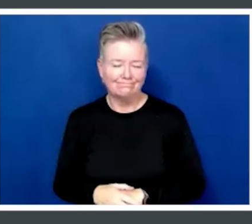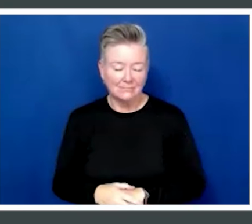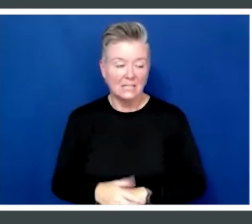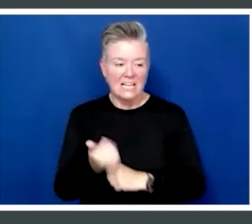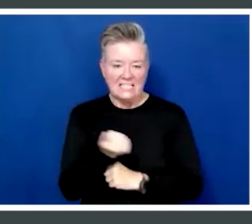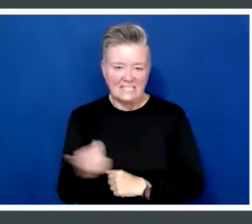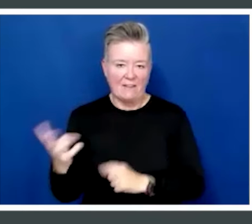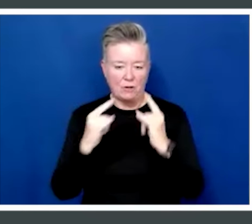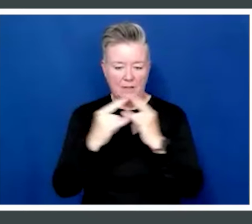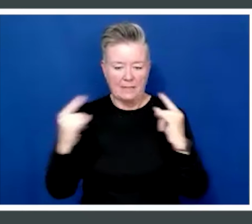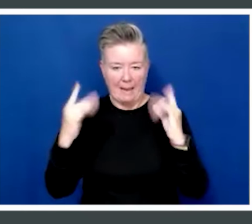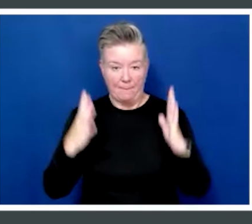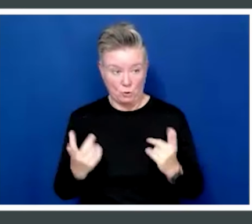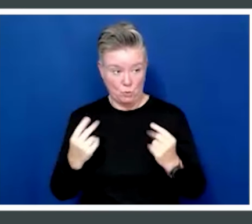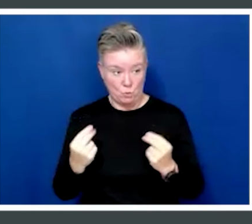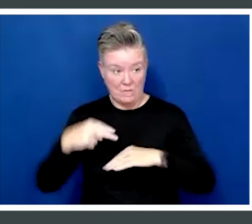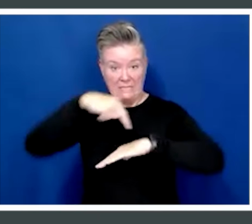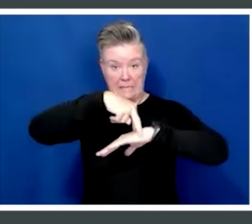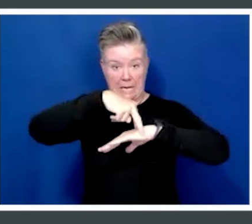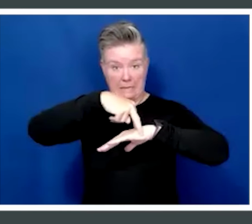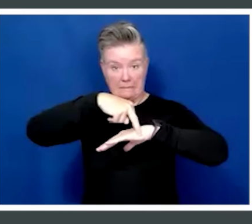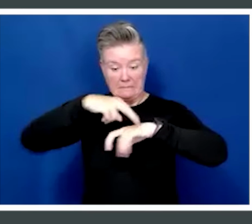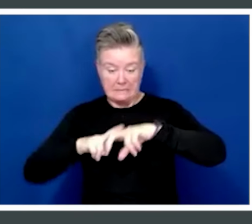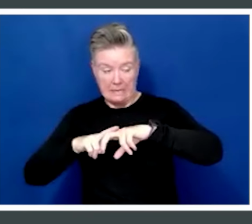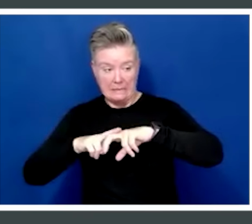Several campers stand or sit on the wooden whale watch platform in the woods. Campers